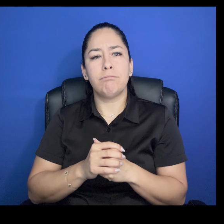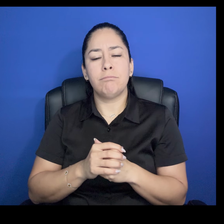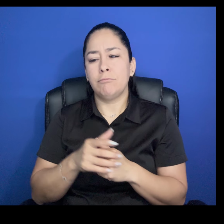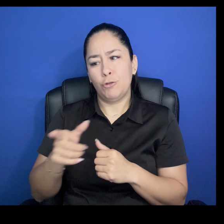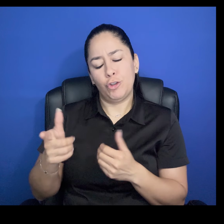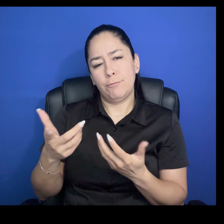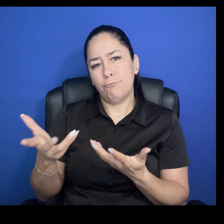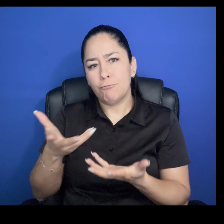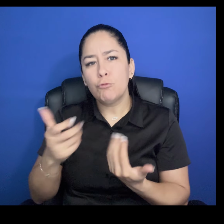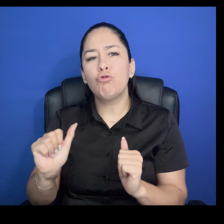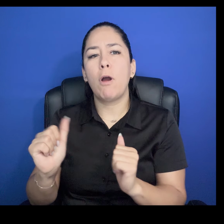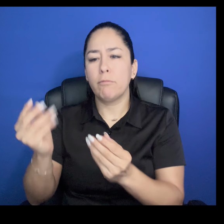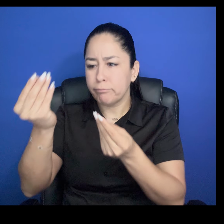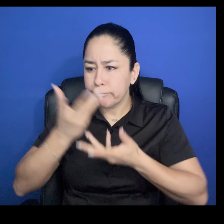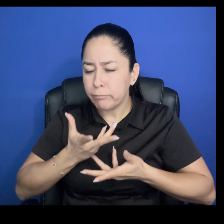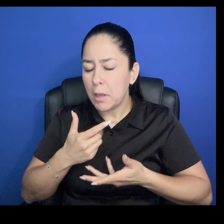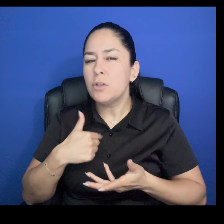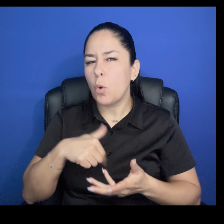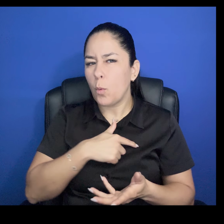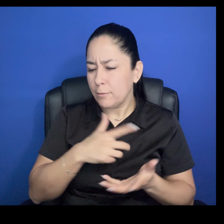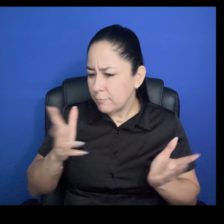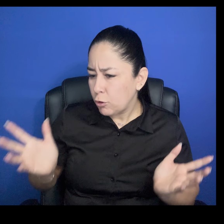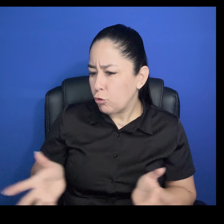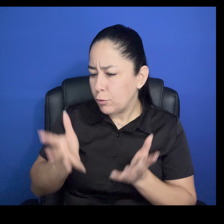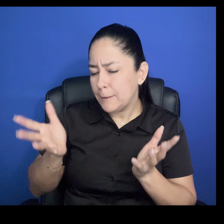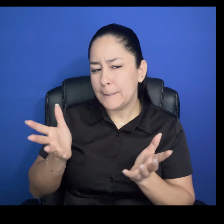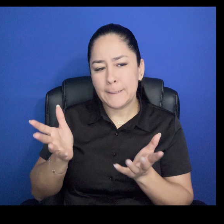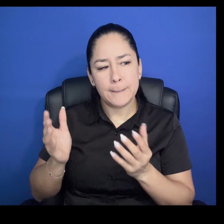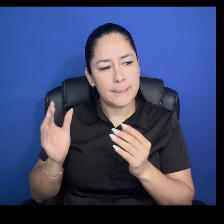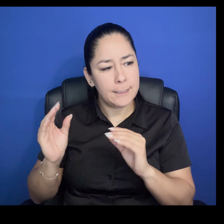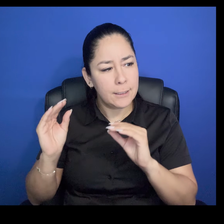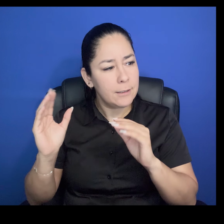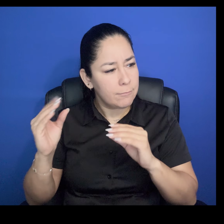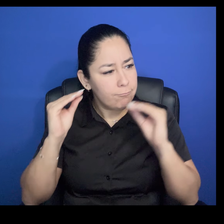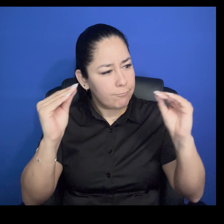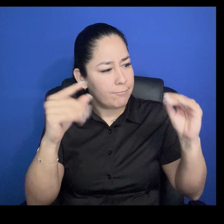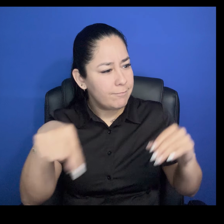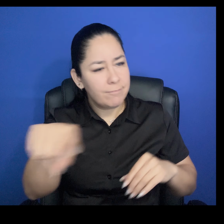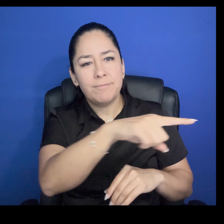And so that's what we want to encourage. And that's what we encourage at this conference.